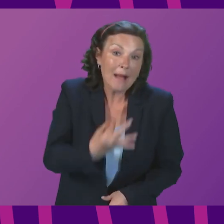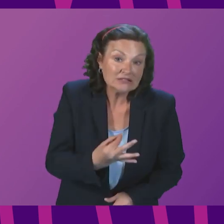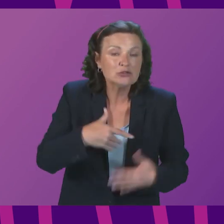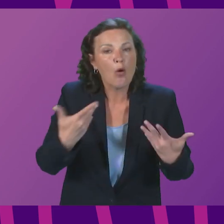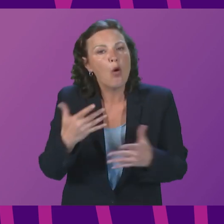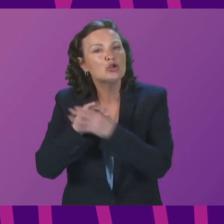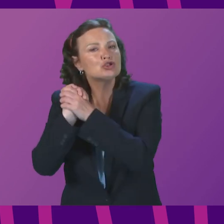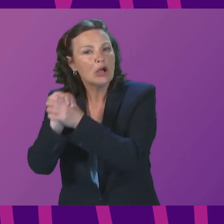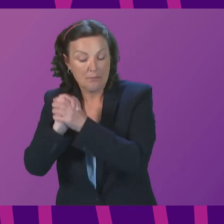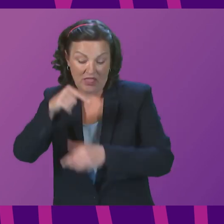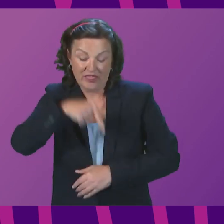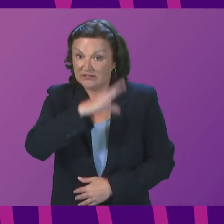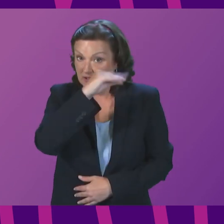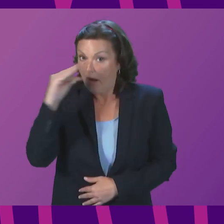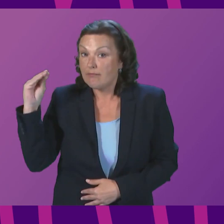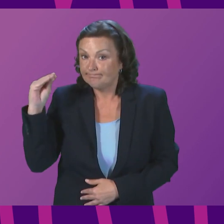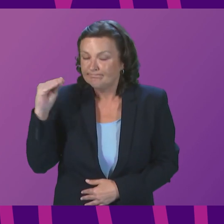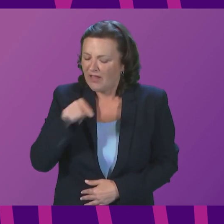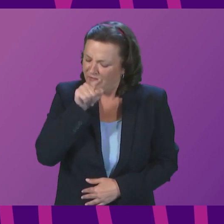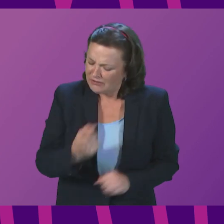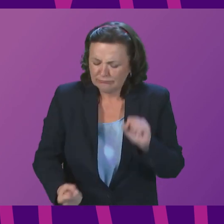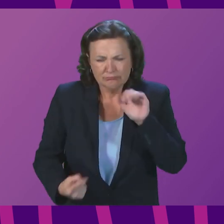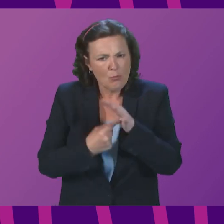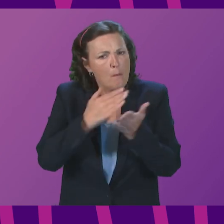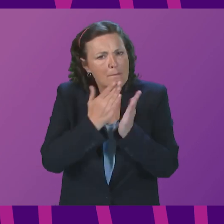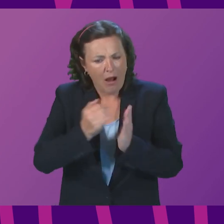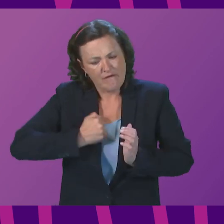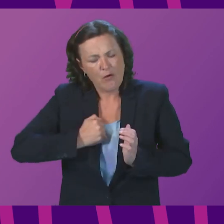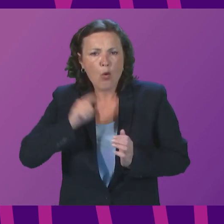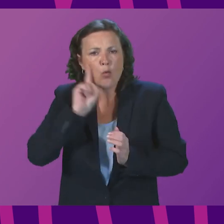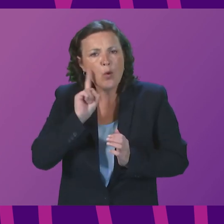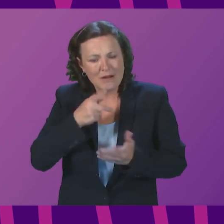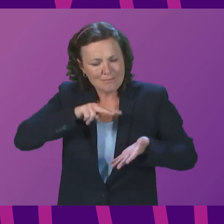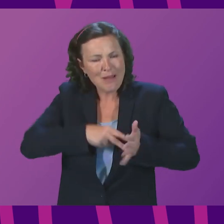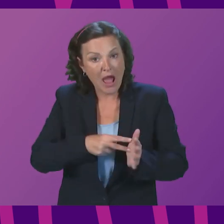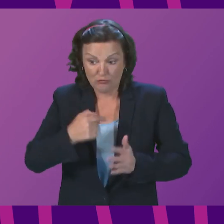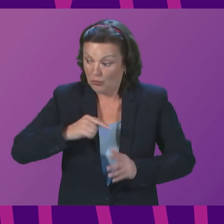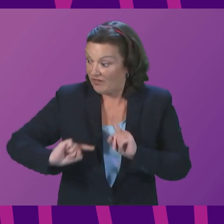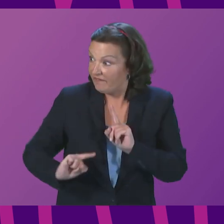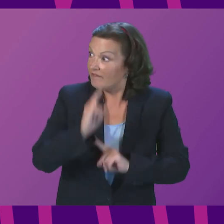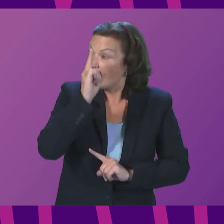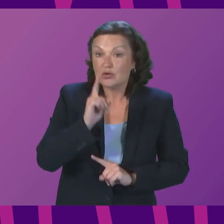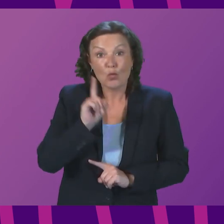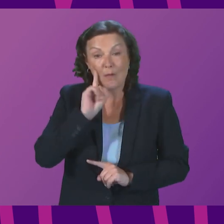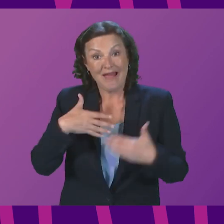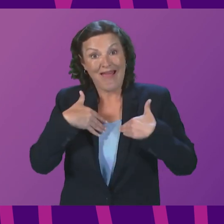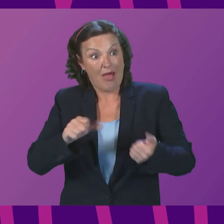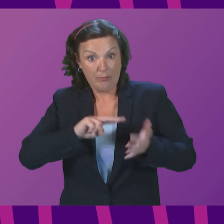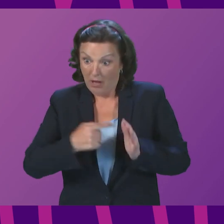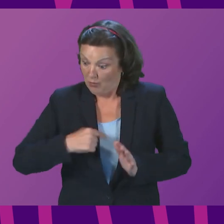important step in the delivery of our “Women’s Health Plan—A plan for 2021-2024”, which was, of course, the first women’s health plan to be published by a Government in the United Kingdom.